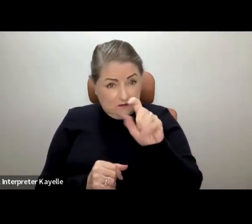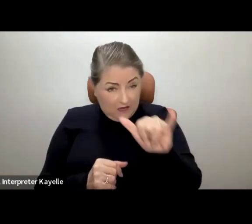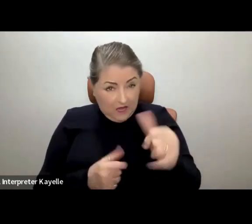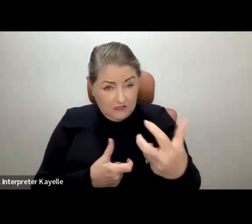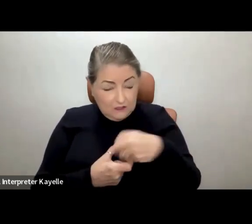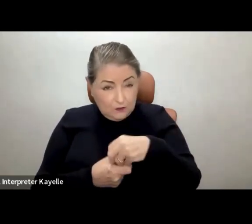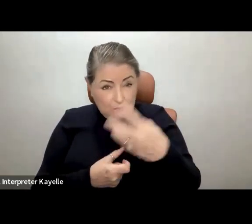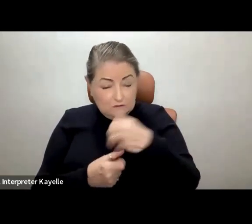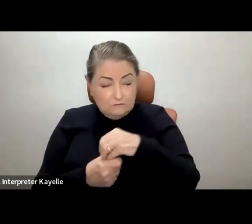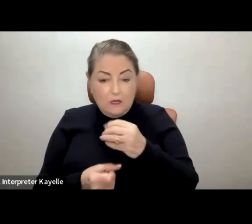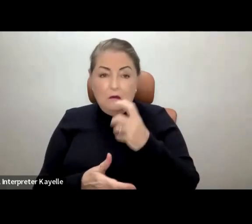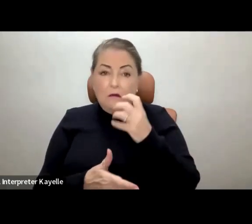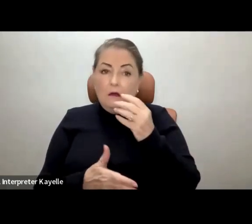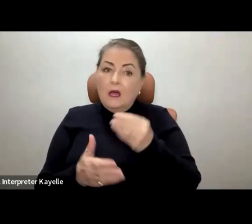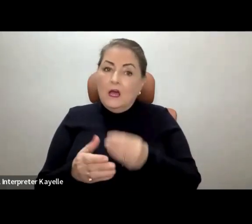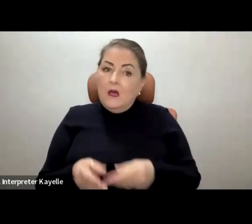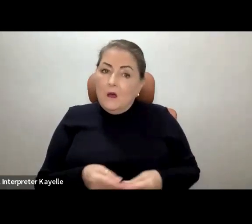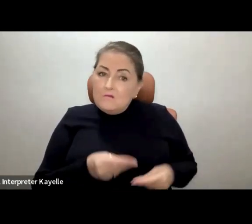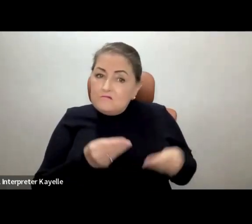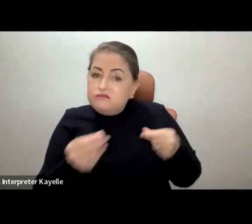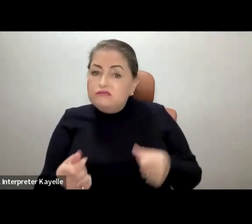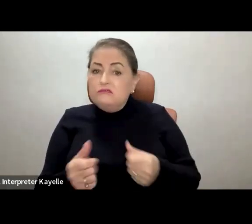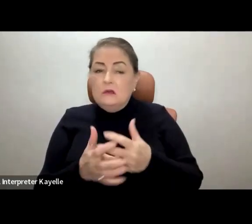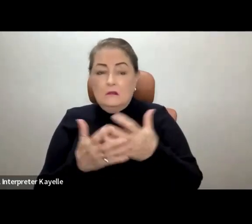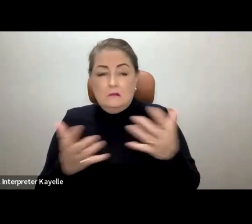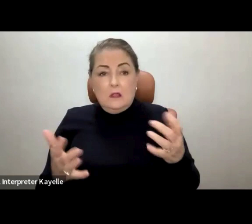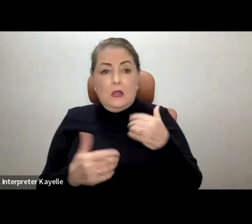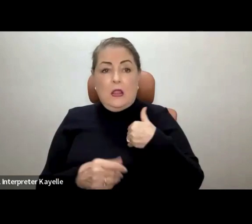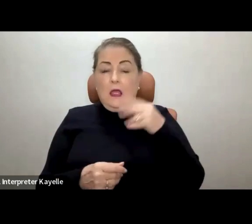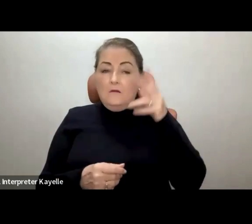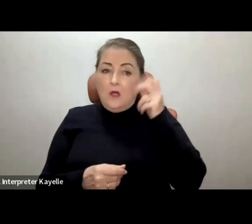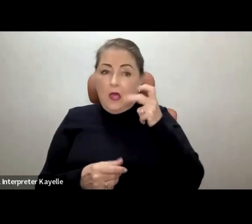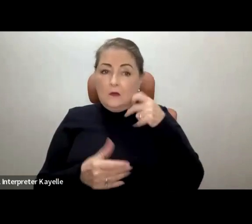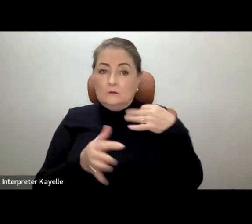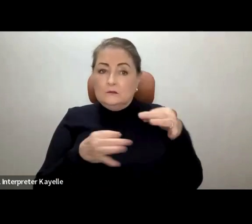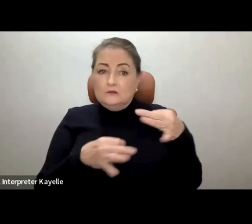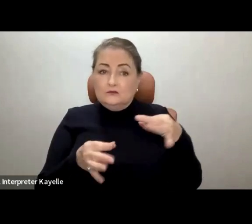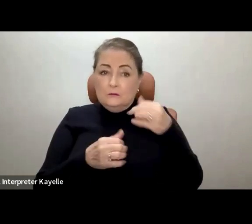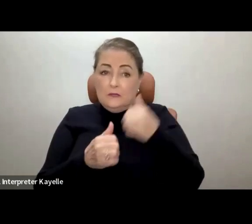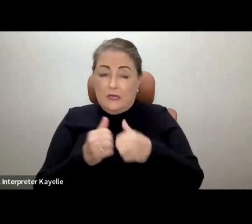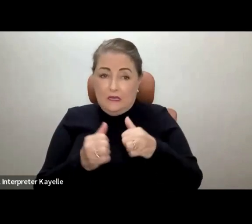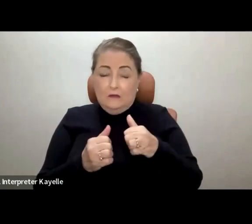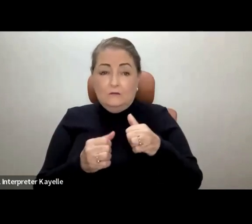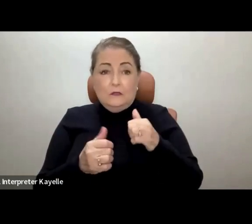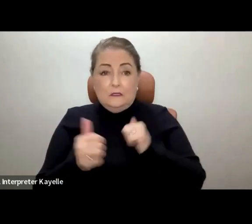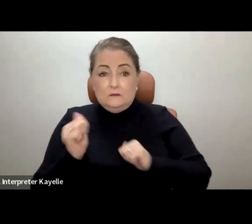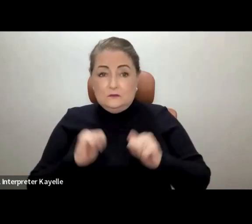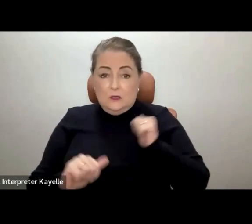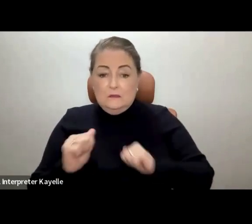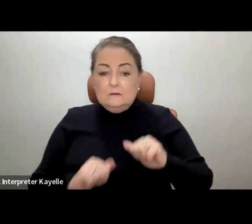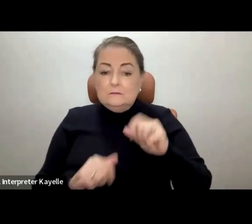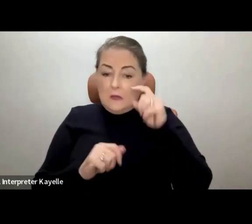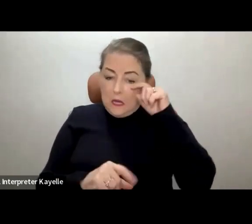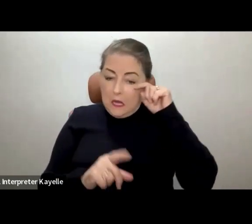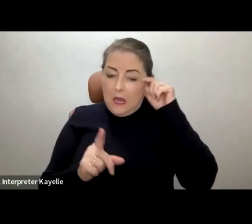[Isaac Zablocki] So as you know, I believe in kindness so even though I've made fun